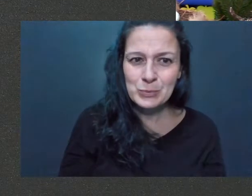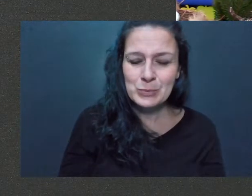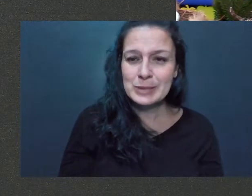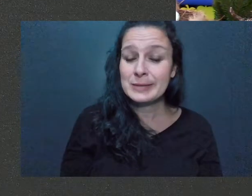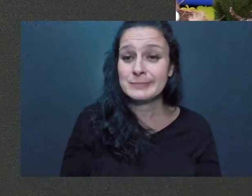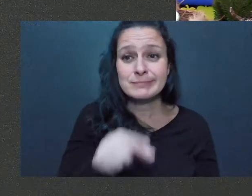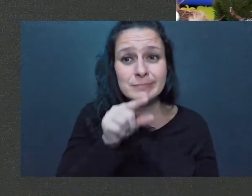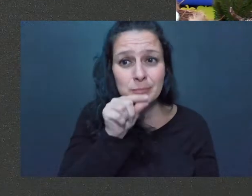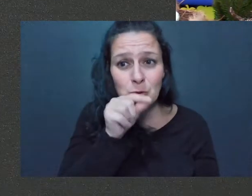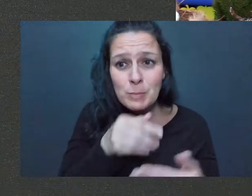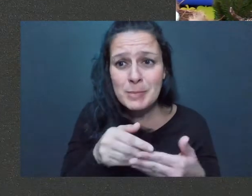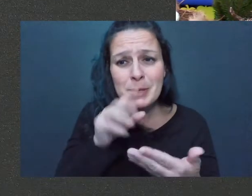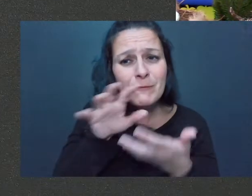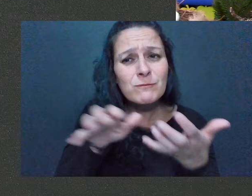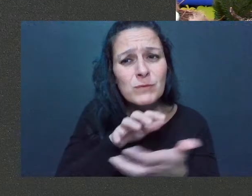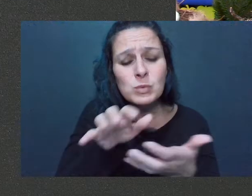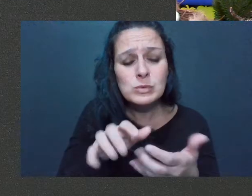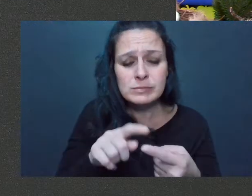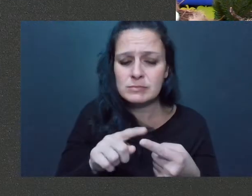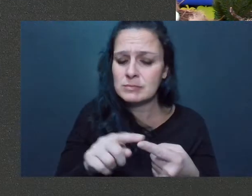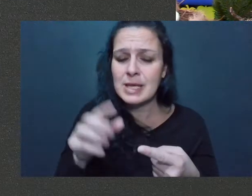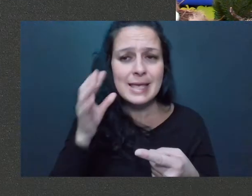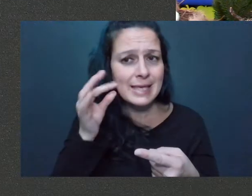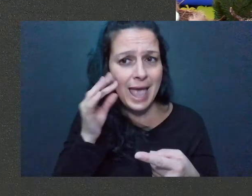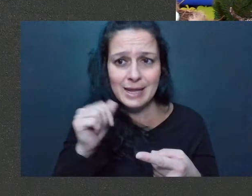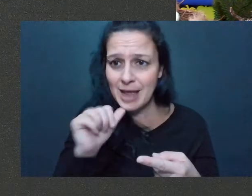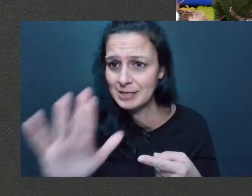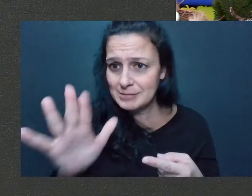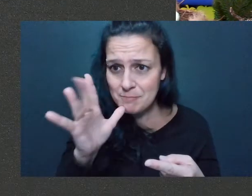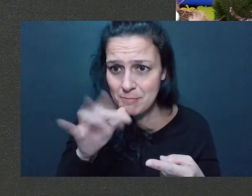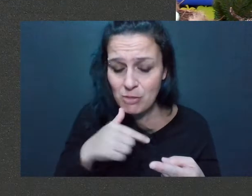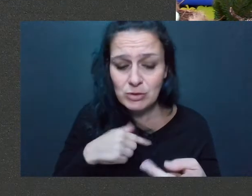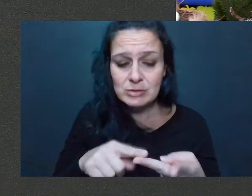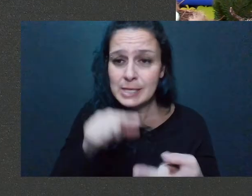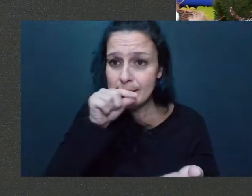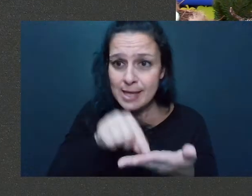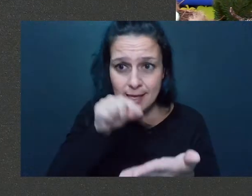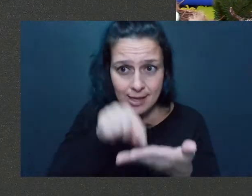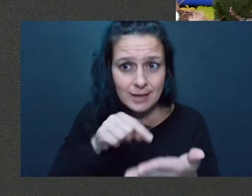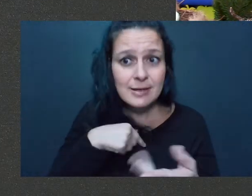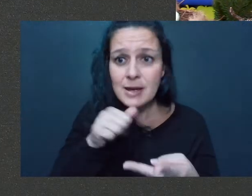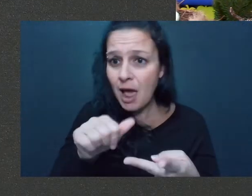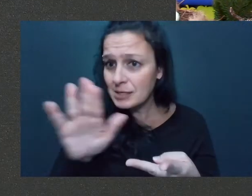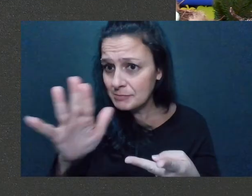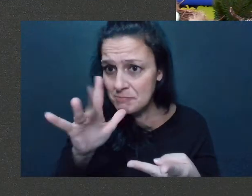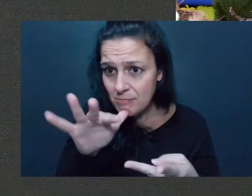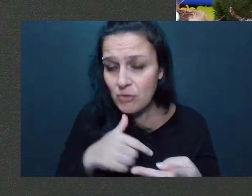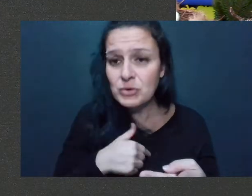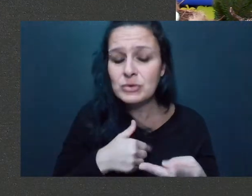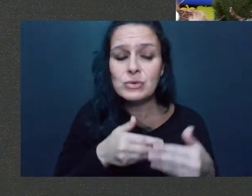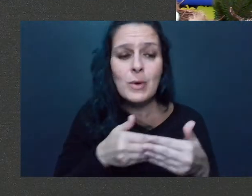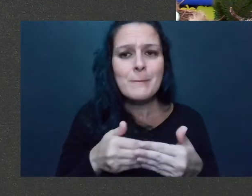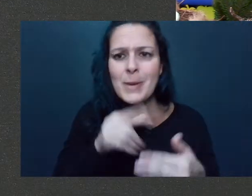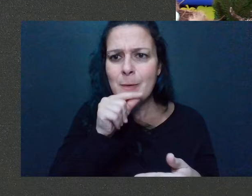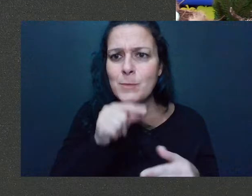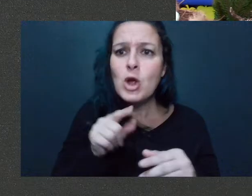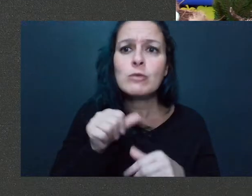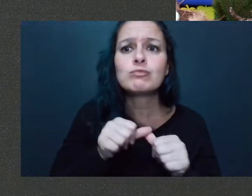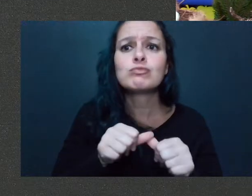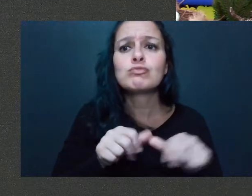He's very confused. The kitten was not his mother. The hen was not his mother. So the baby bird went on.